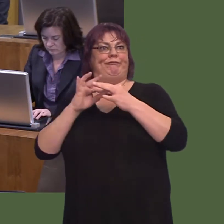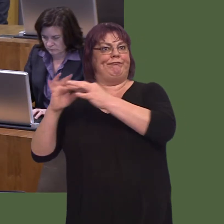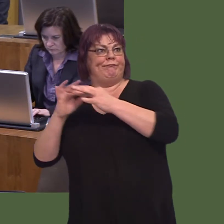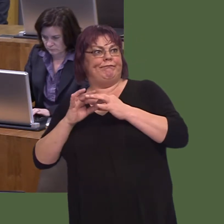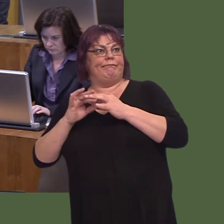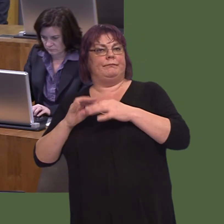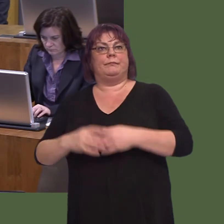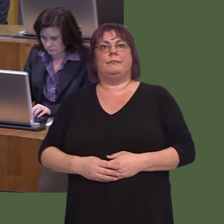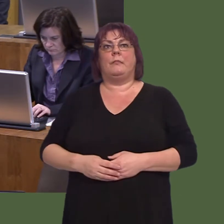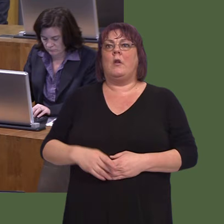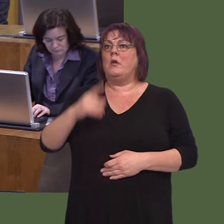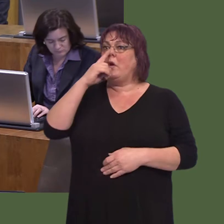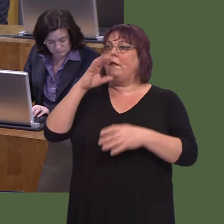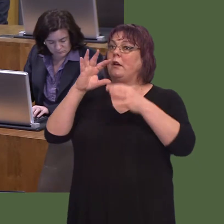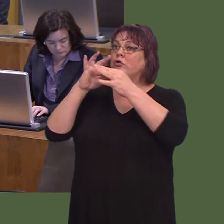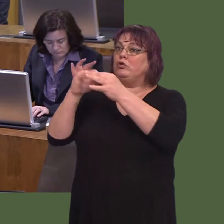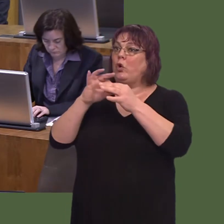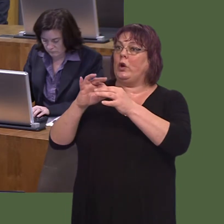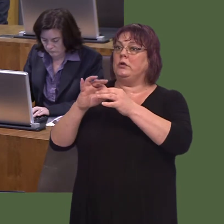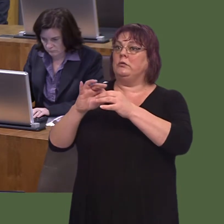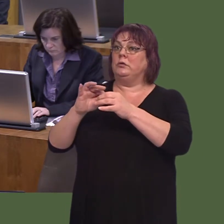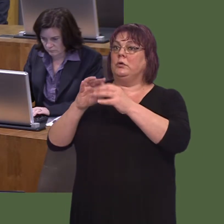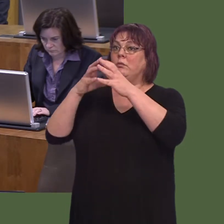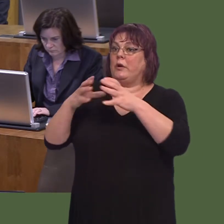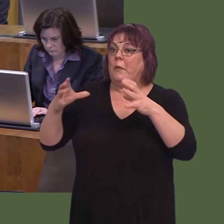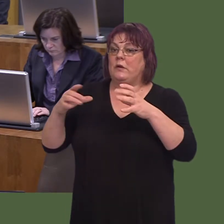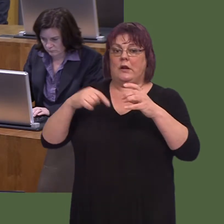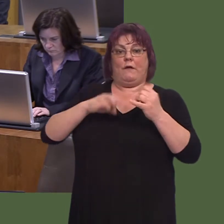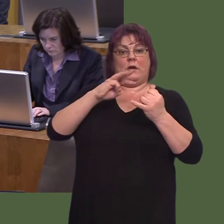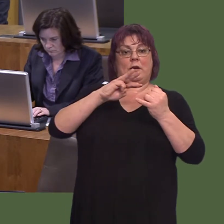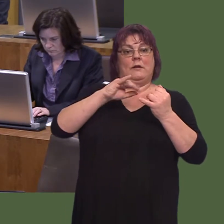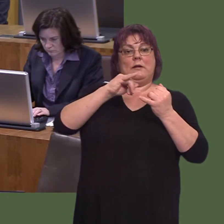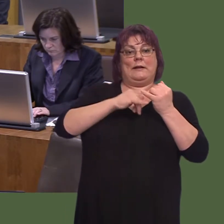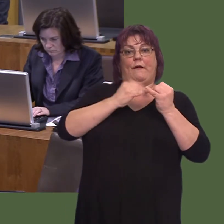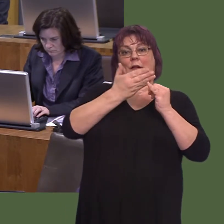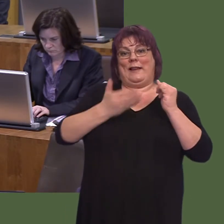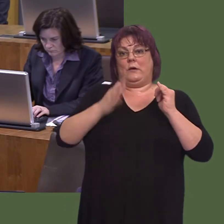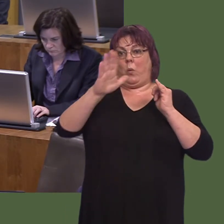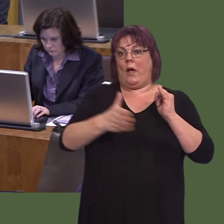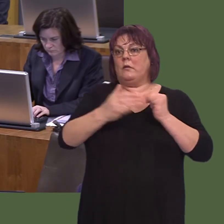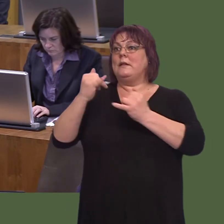If that leads to joint prosperity between the south-east of Wales and the south-west of England then so be it.